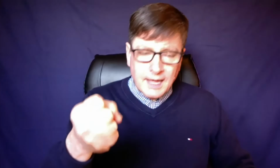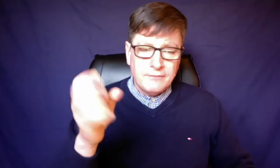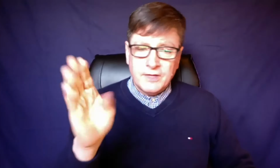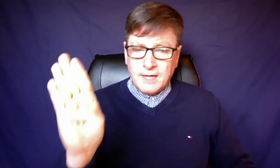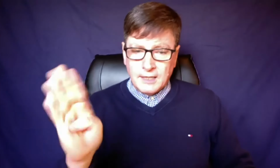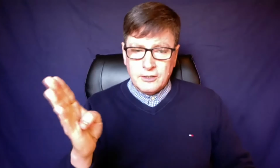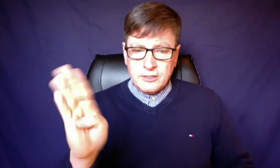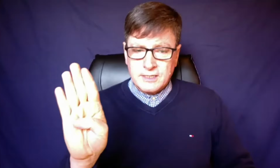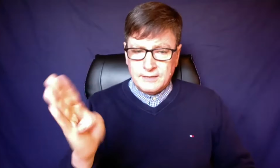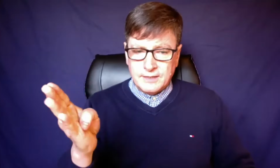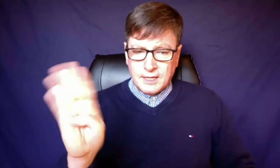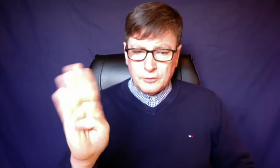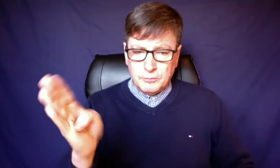that are in the visual field, signs